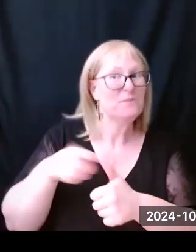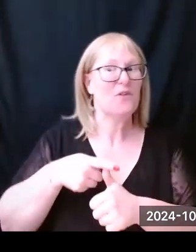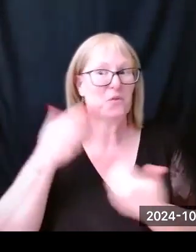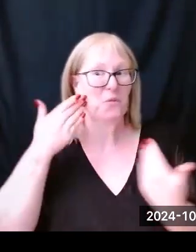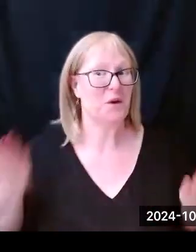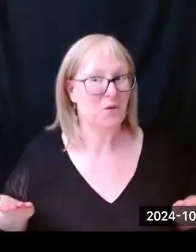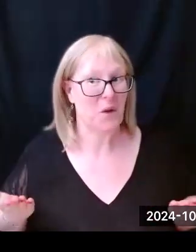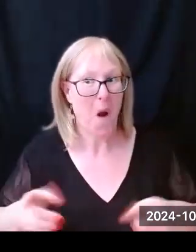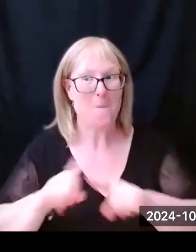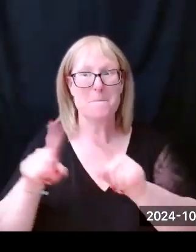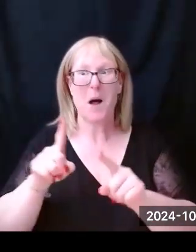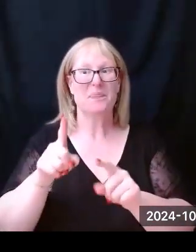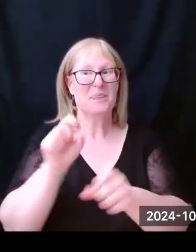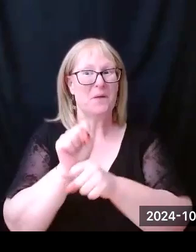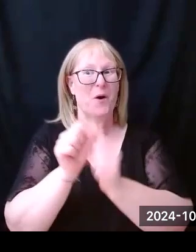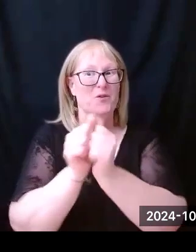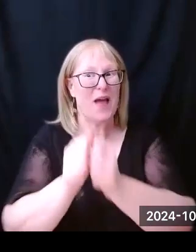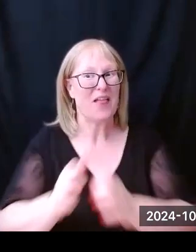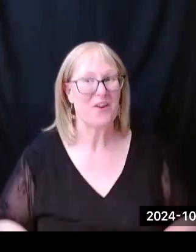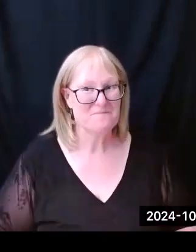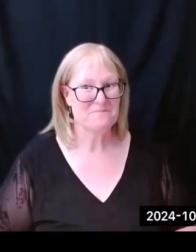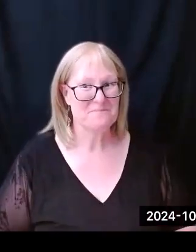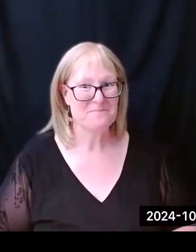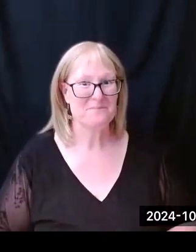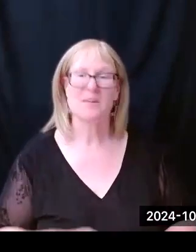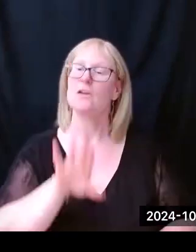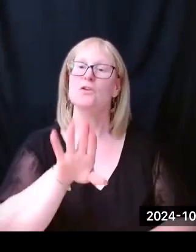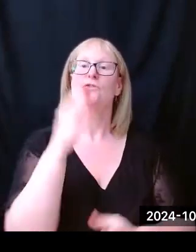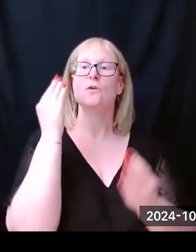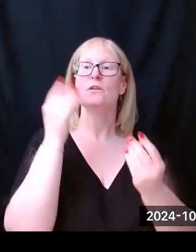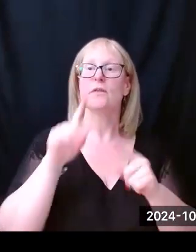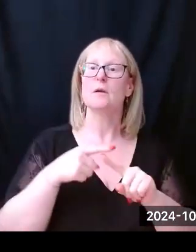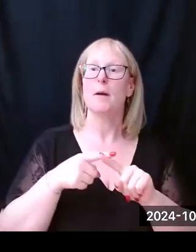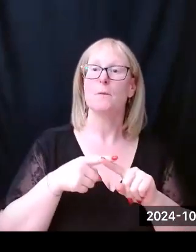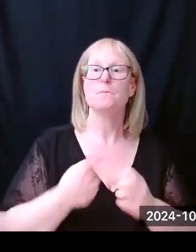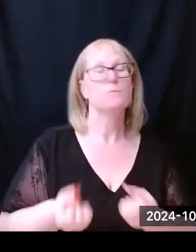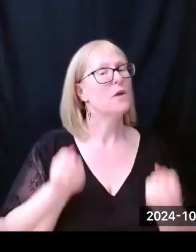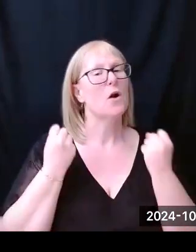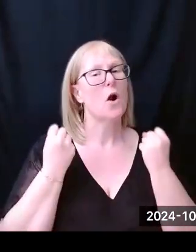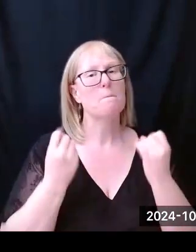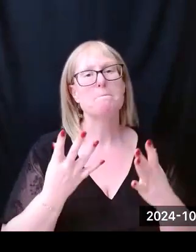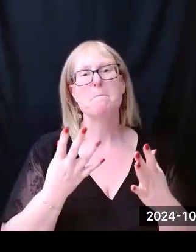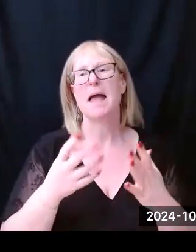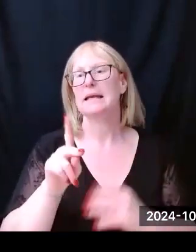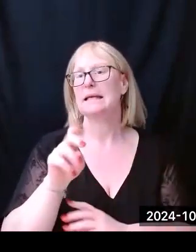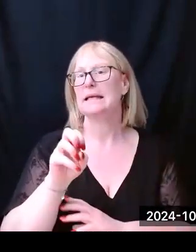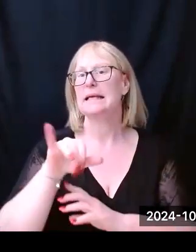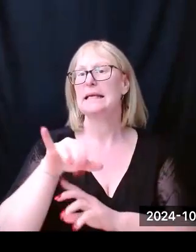So some of the things to think through and think about. There are a lot of keys. Like I said, those safe,